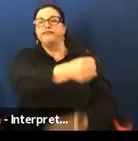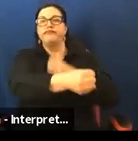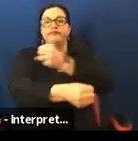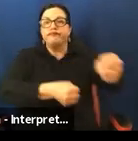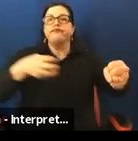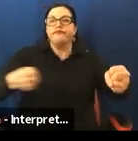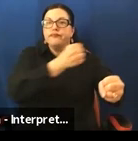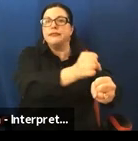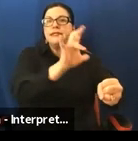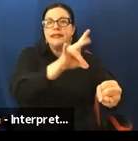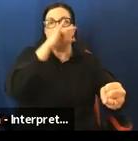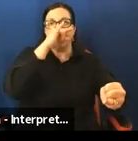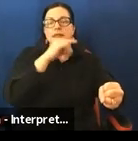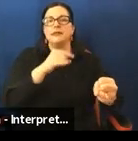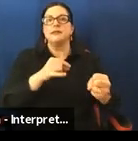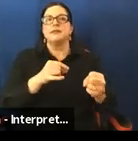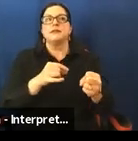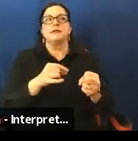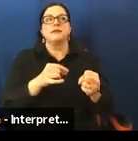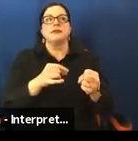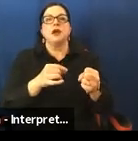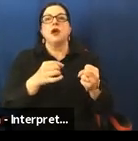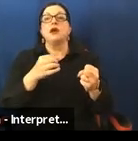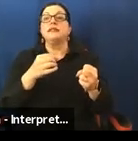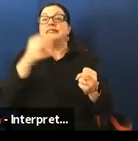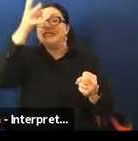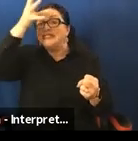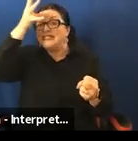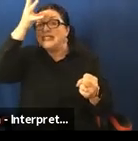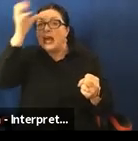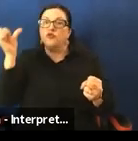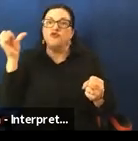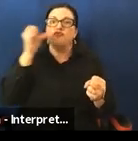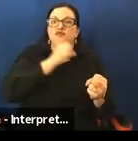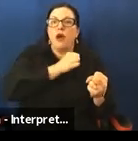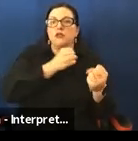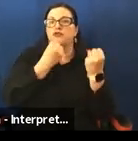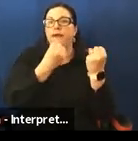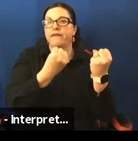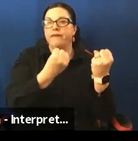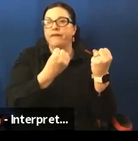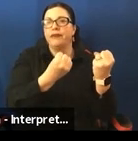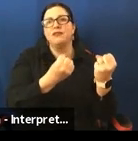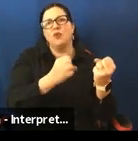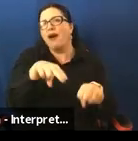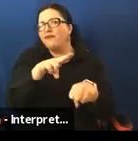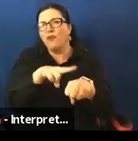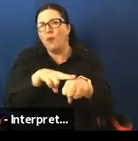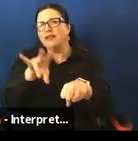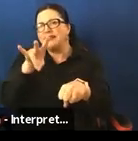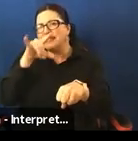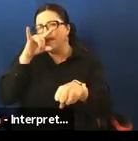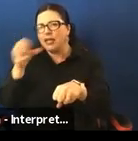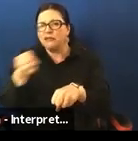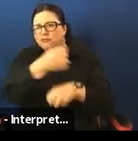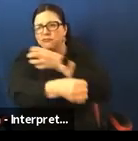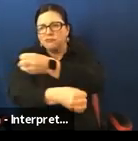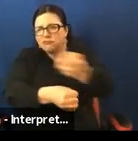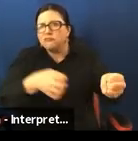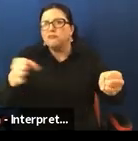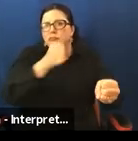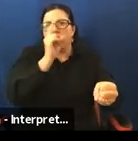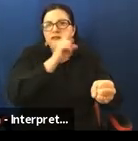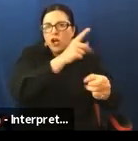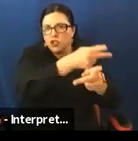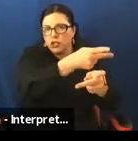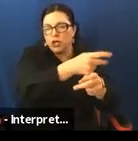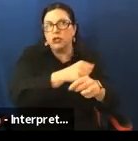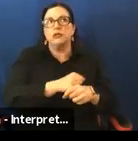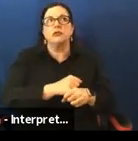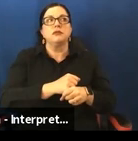Jason Williams: And so of course they were removed because Dad was drunk and driving, but then come to find out it was one girl and all of her brothers, the oldest brother was teaching the other boys.